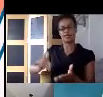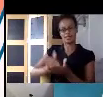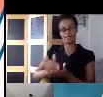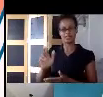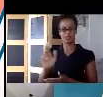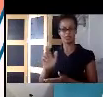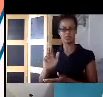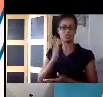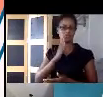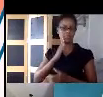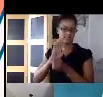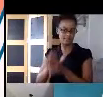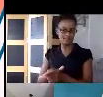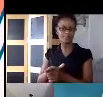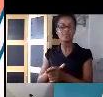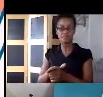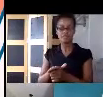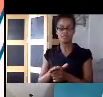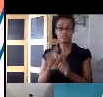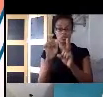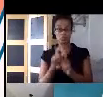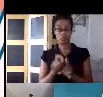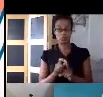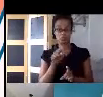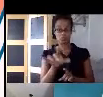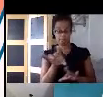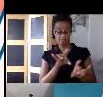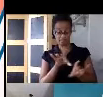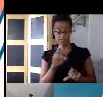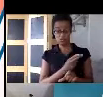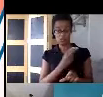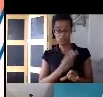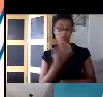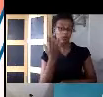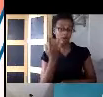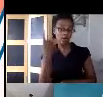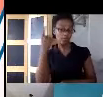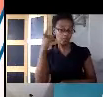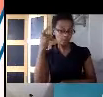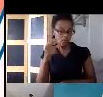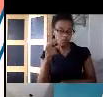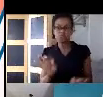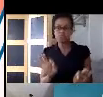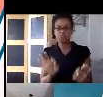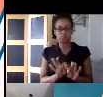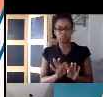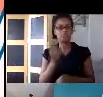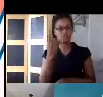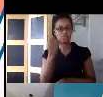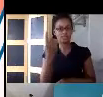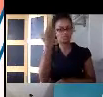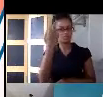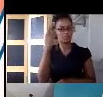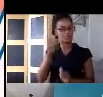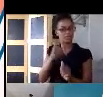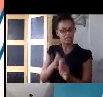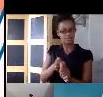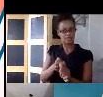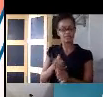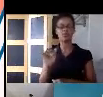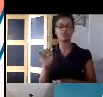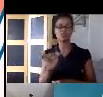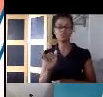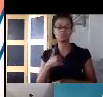words we use and why we use them. And I also want to acknowledge the fact that within anti-r